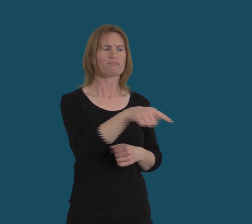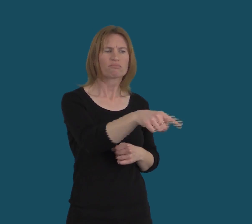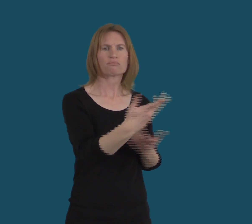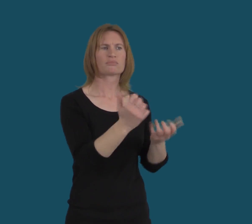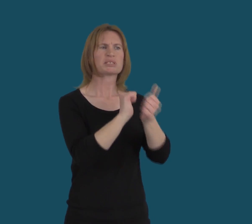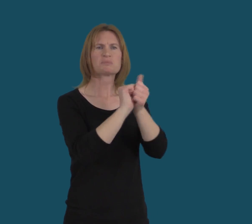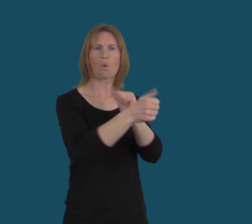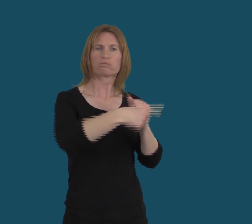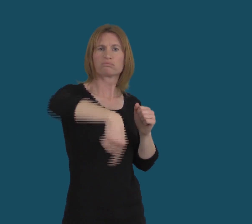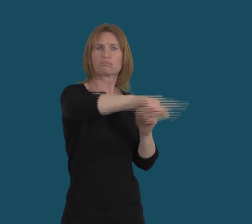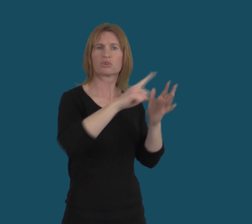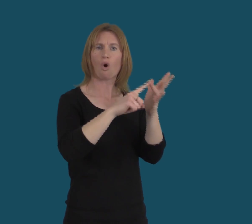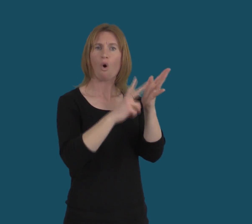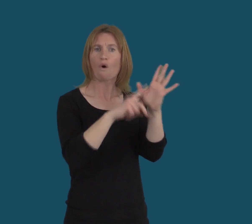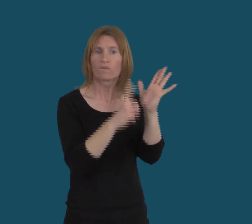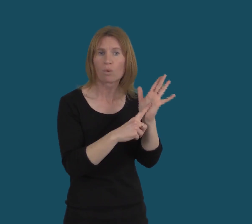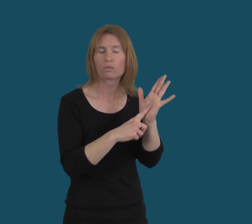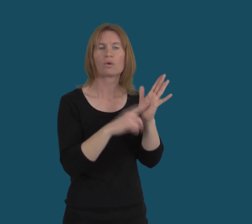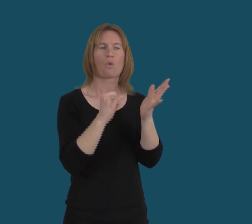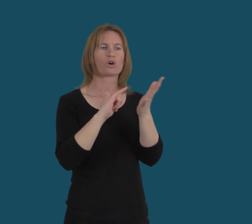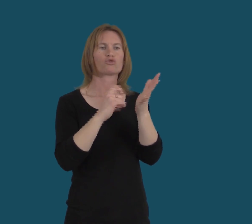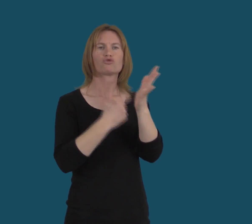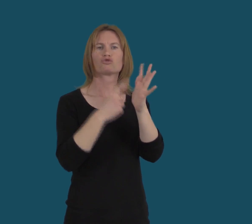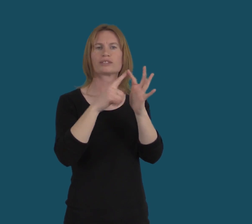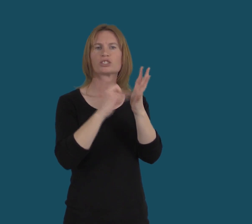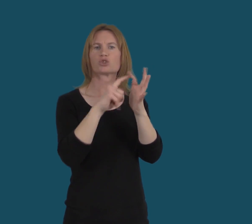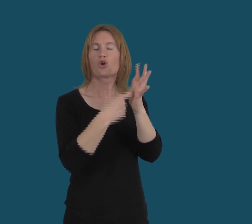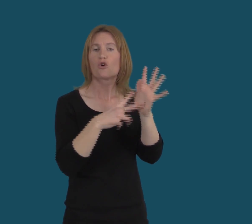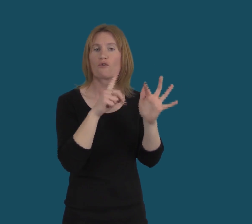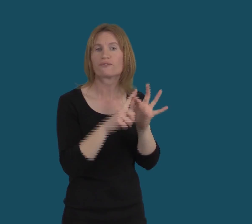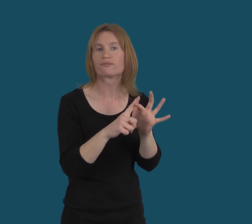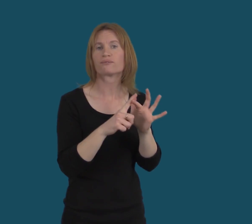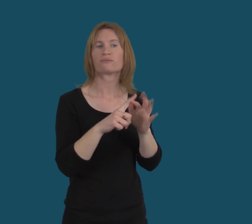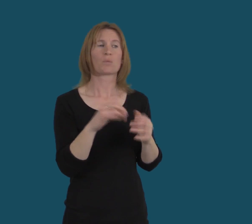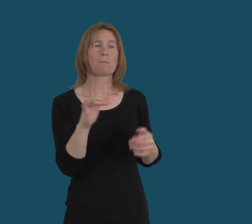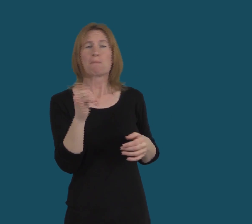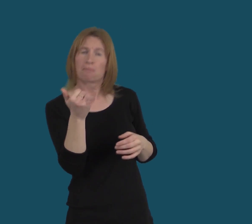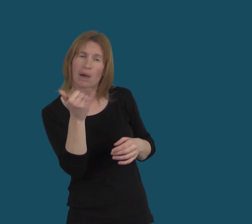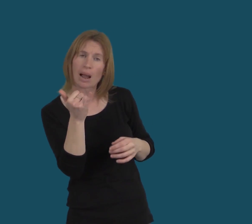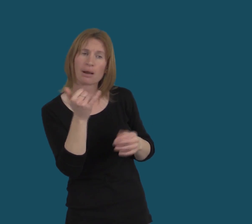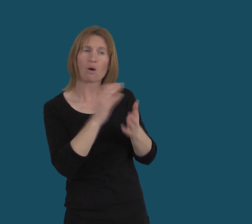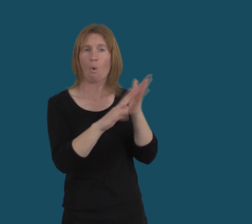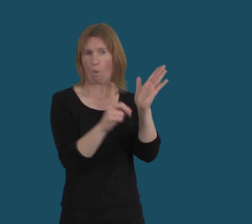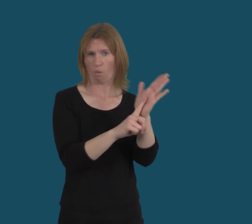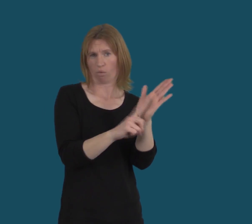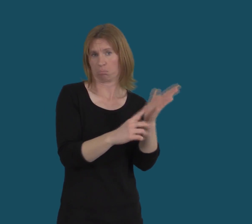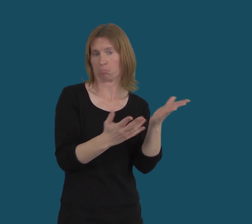They may be a sports oval, a local reserve or possibly your community hall.